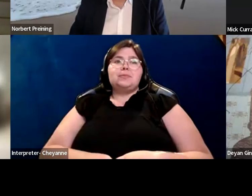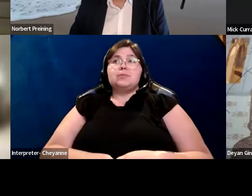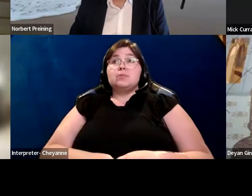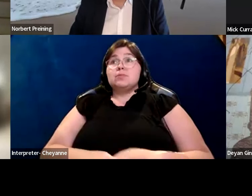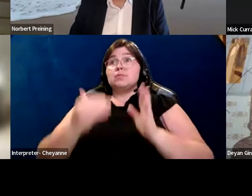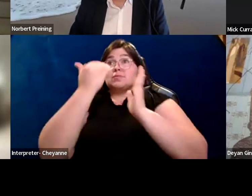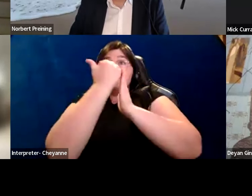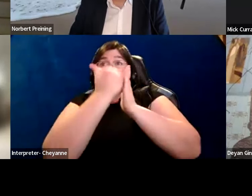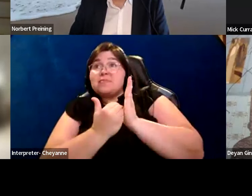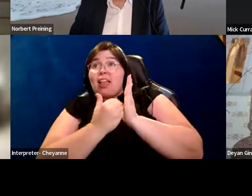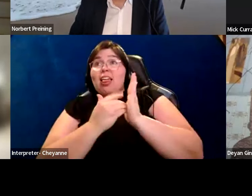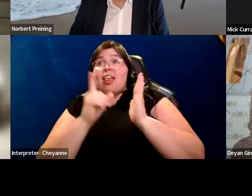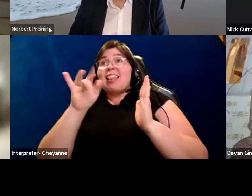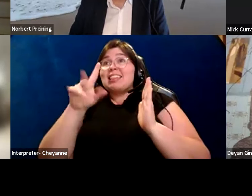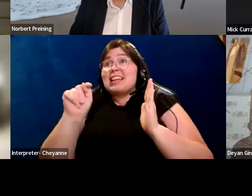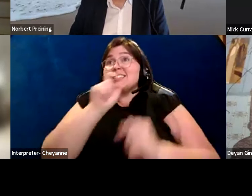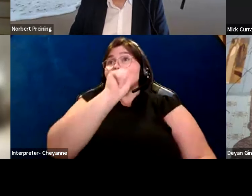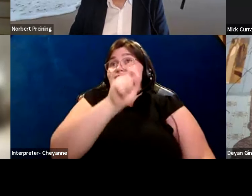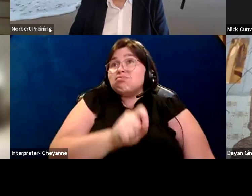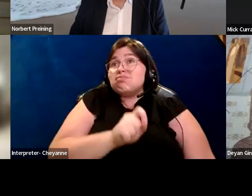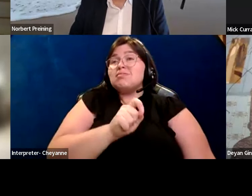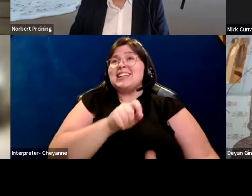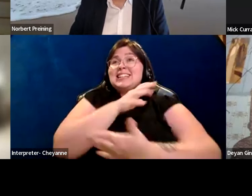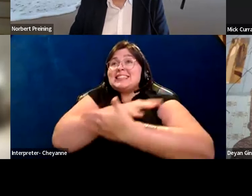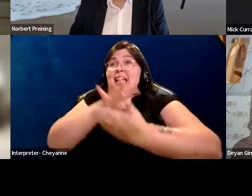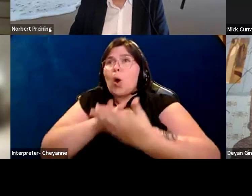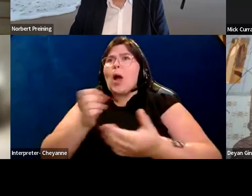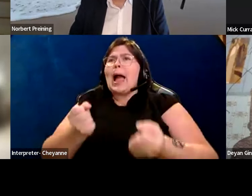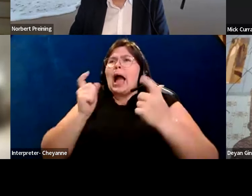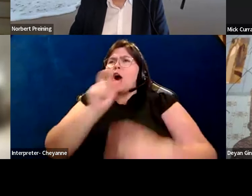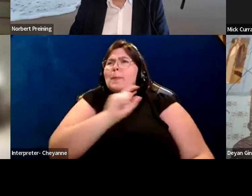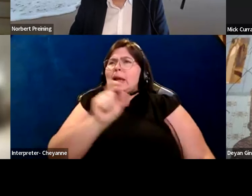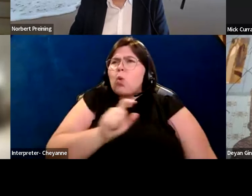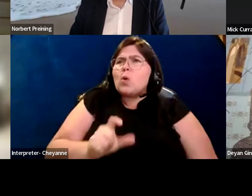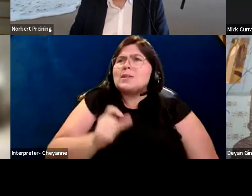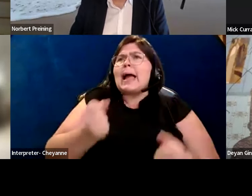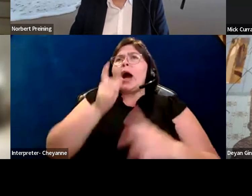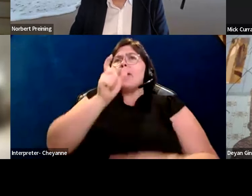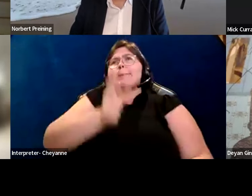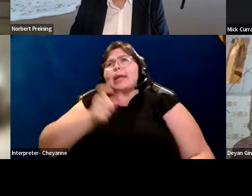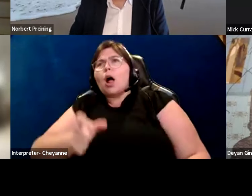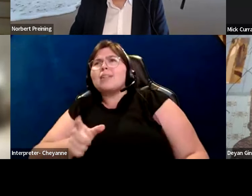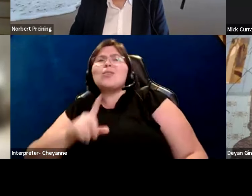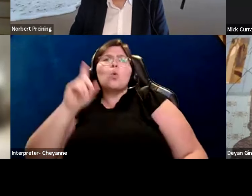or whether it's a table with how many rows and columns or where the table head is. All that kind of information is--